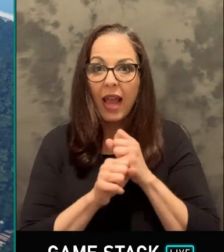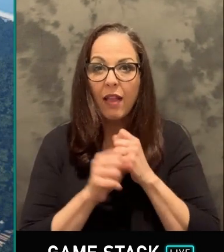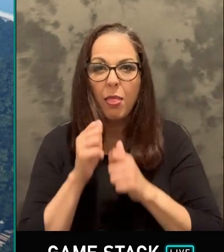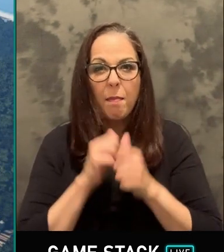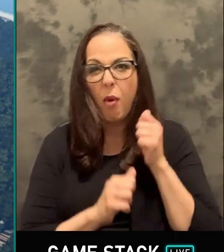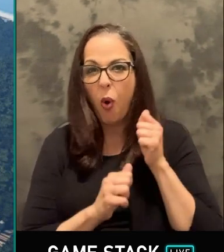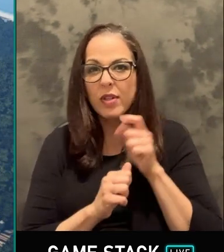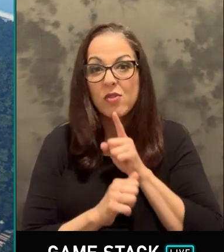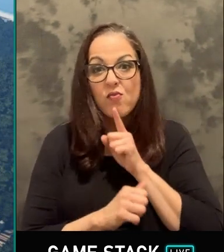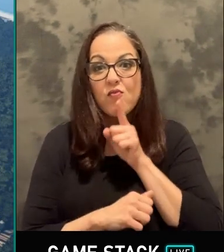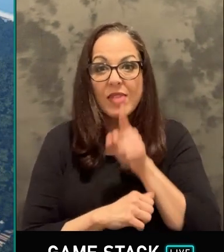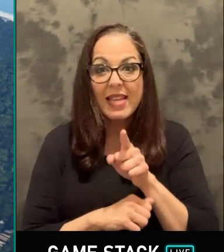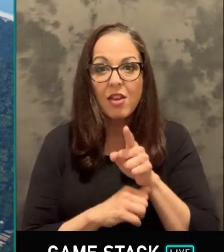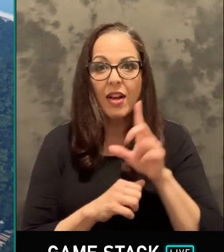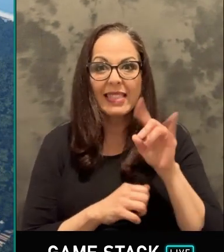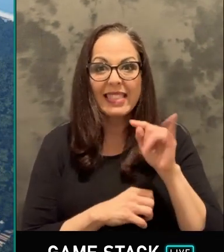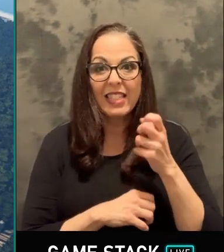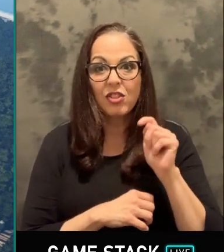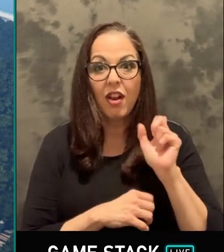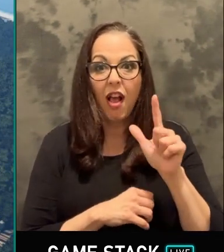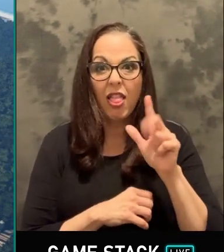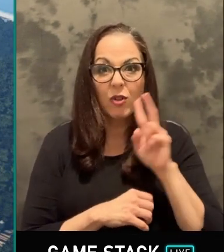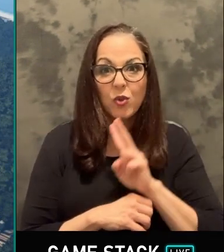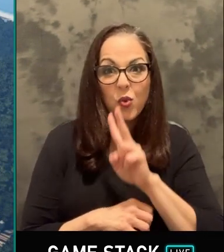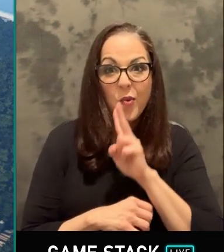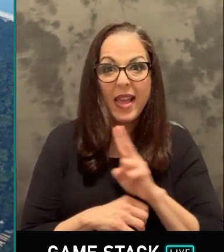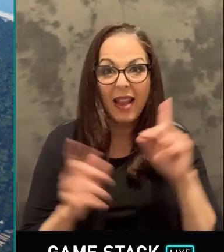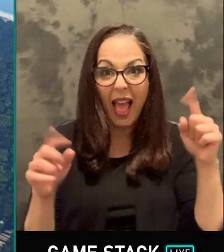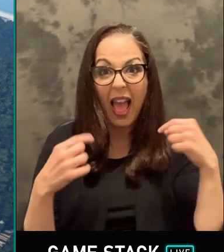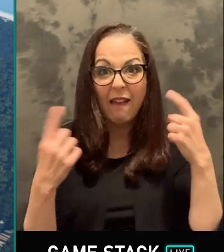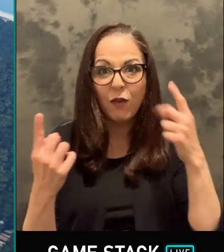twin ever seen from the air with its geography,